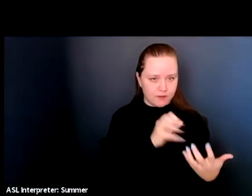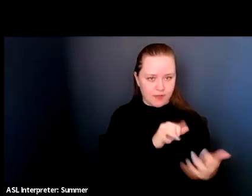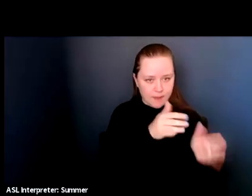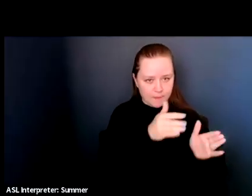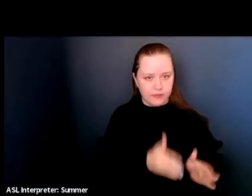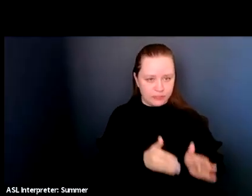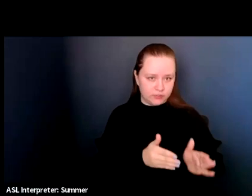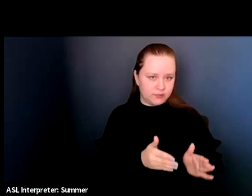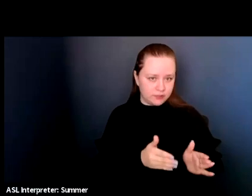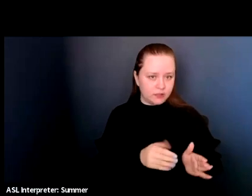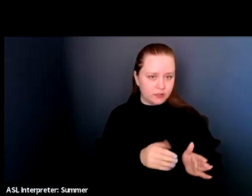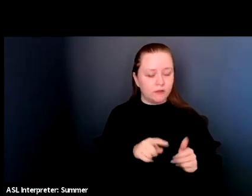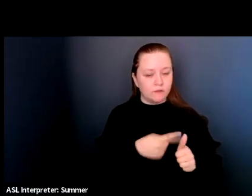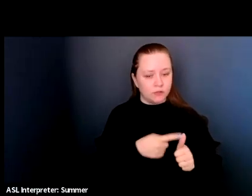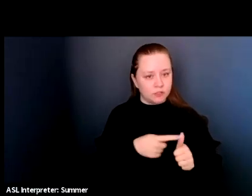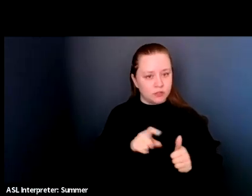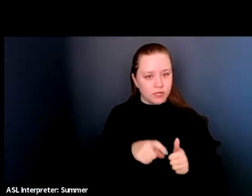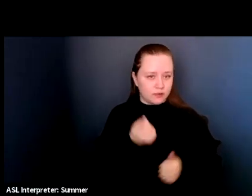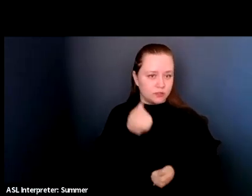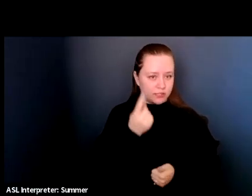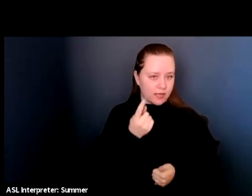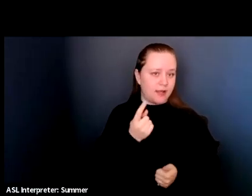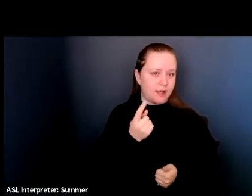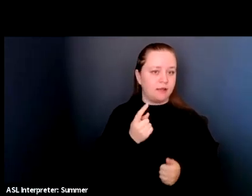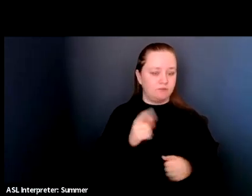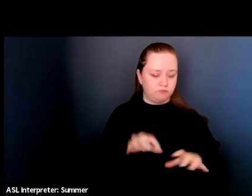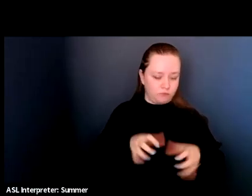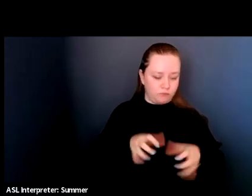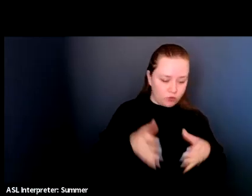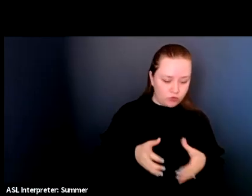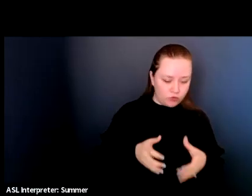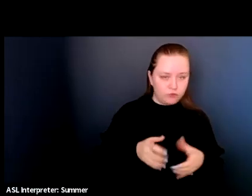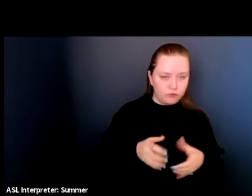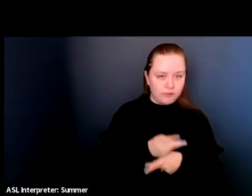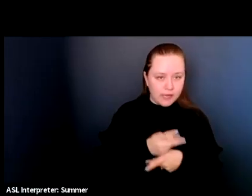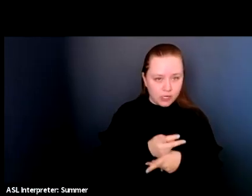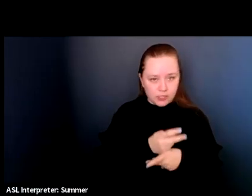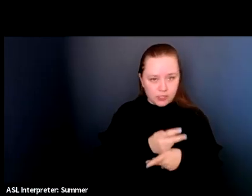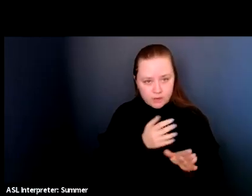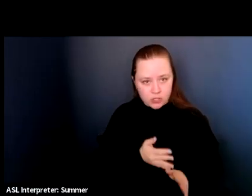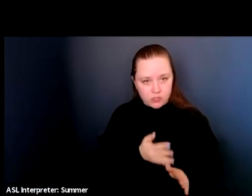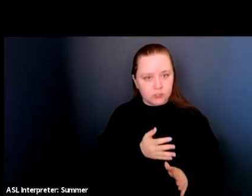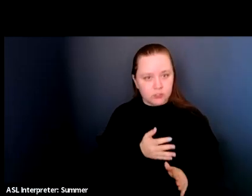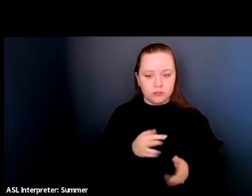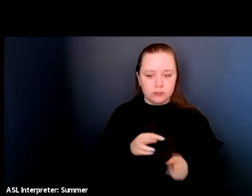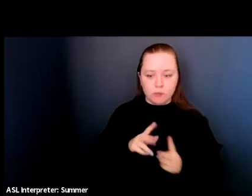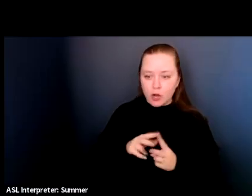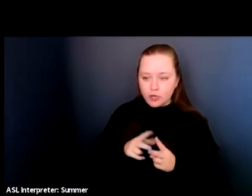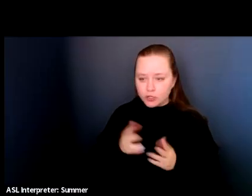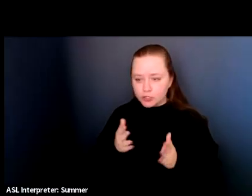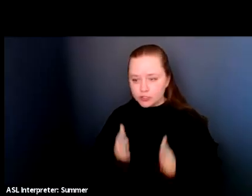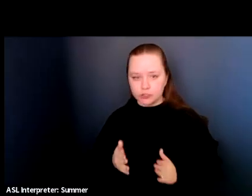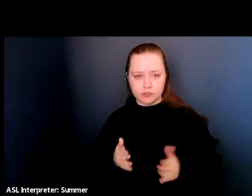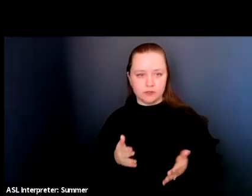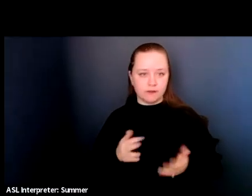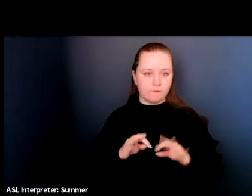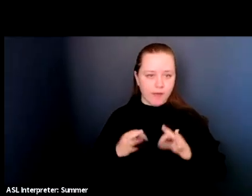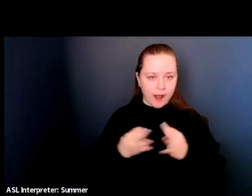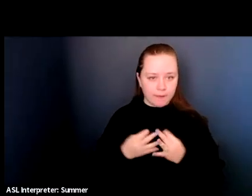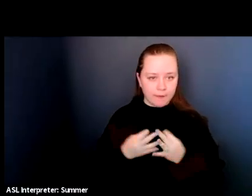to understand the network of caregivers and partners and family members that may be involved with things.